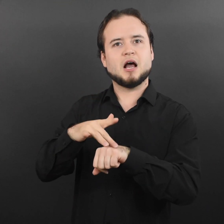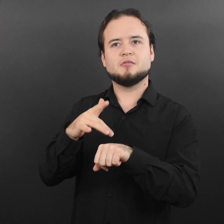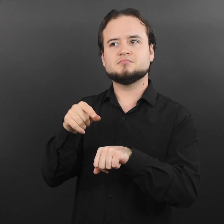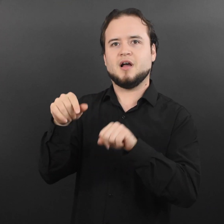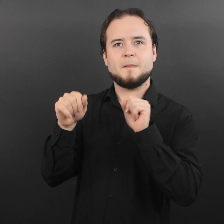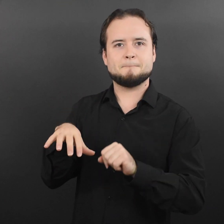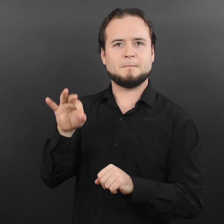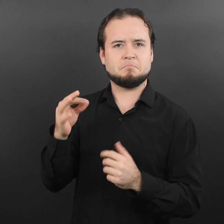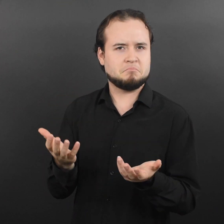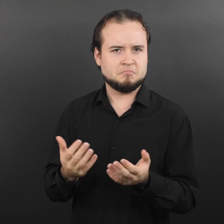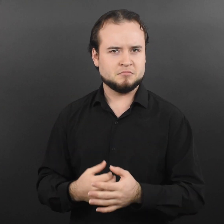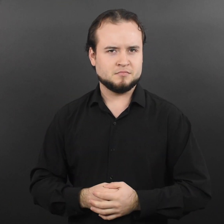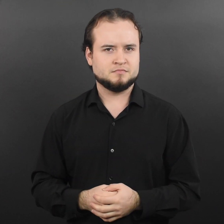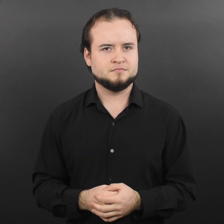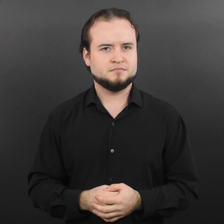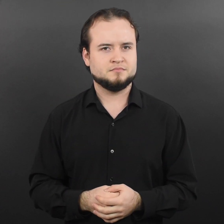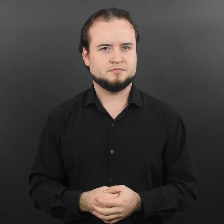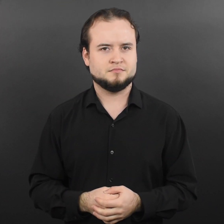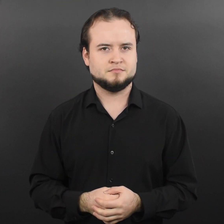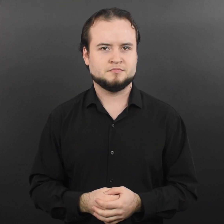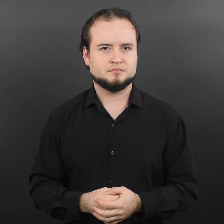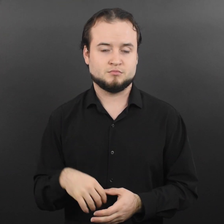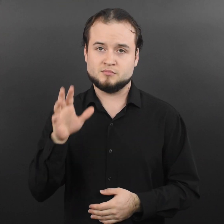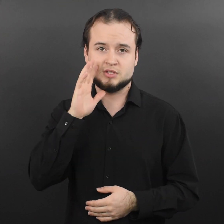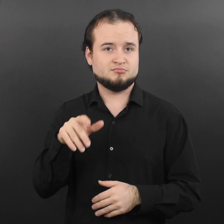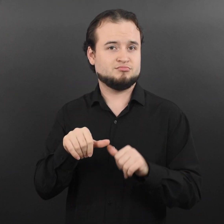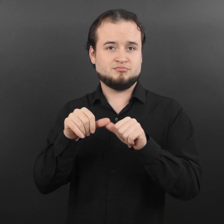Until all test kits are distributed to communities.